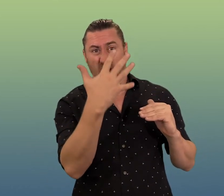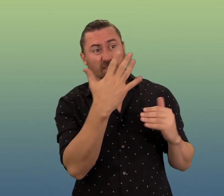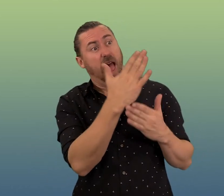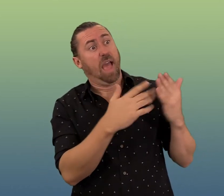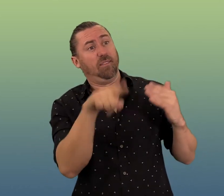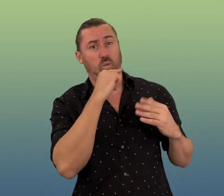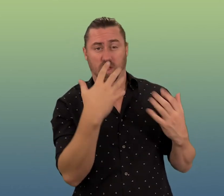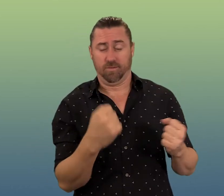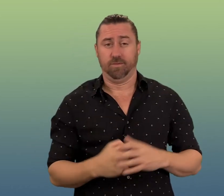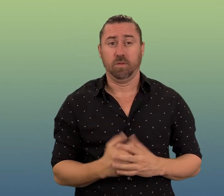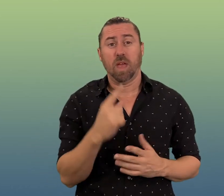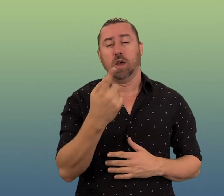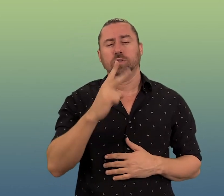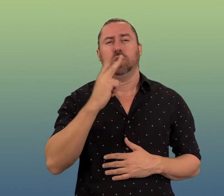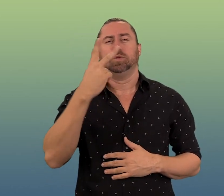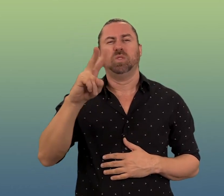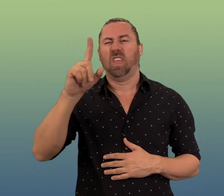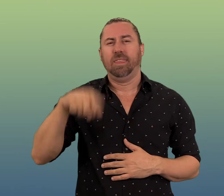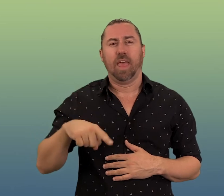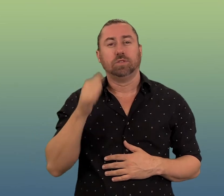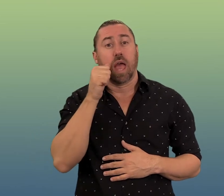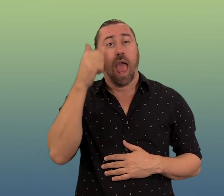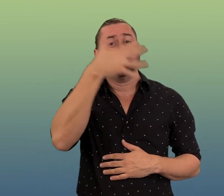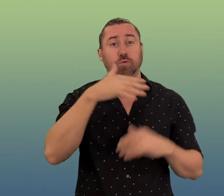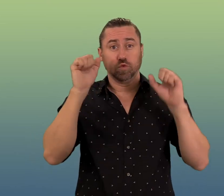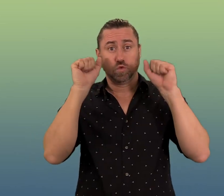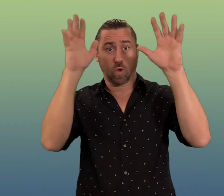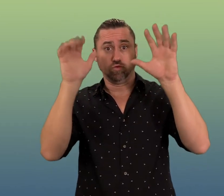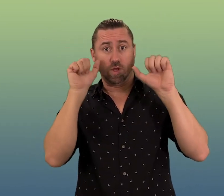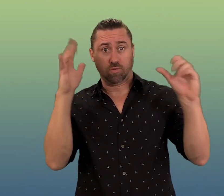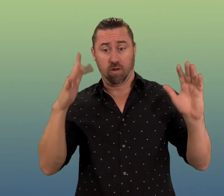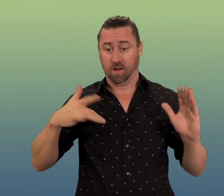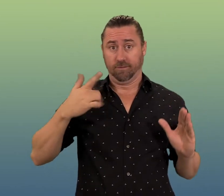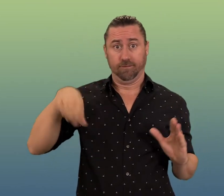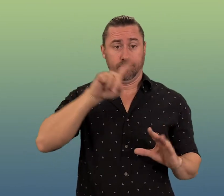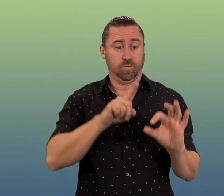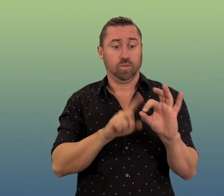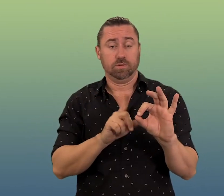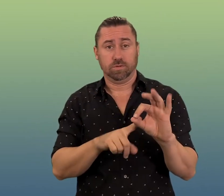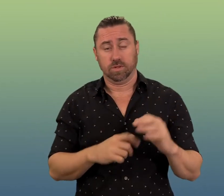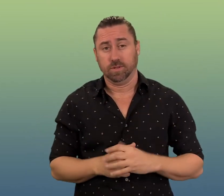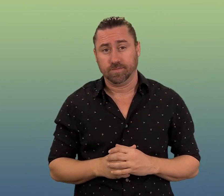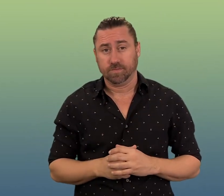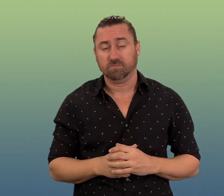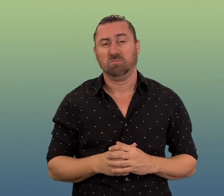There are approximately 220,000 Aboriginal and Torres Strait Islander people in Queensland